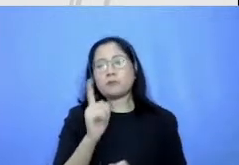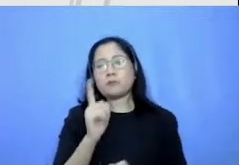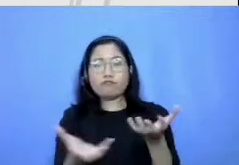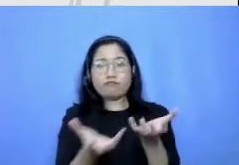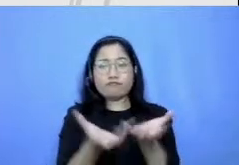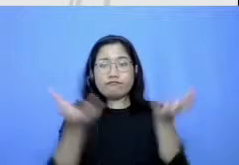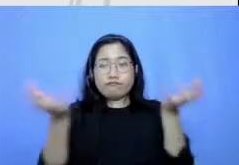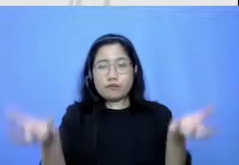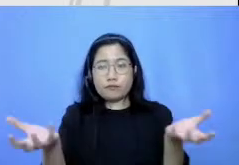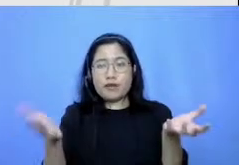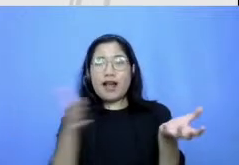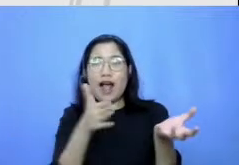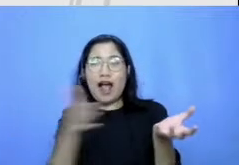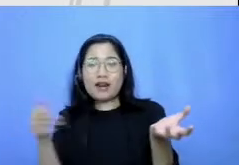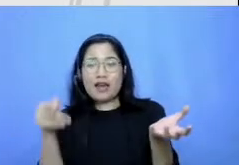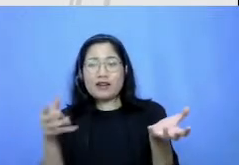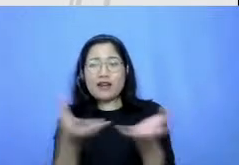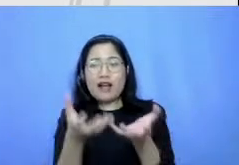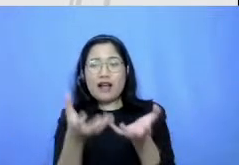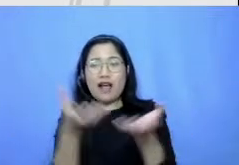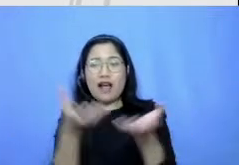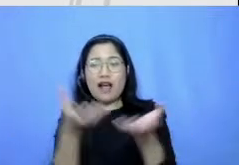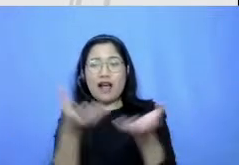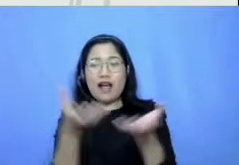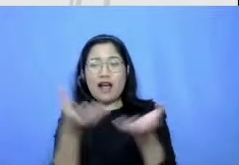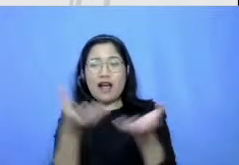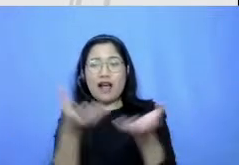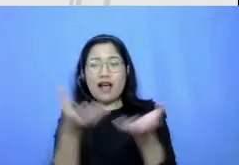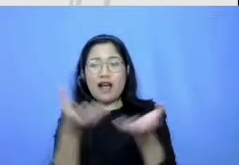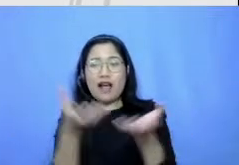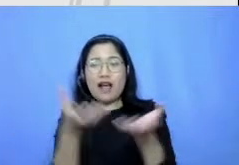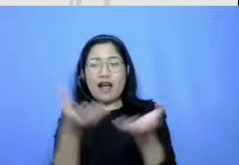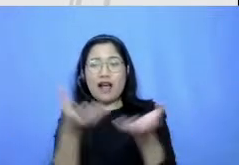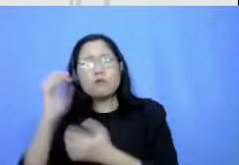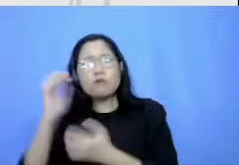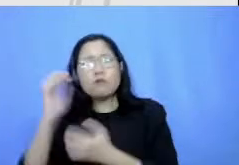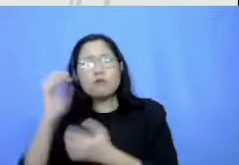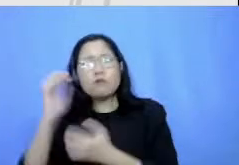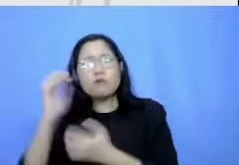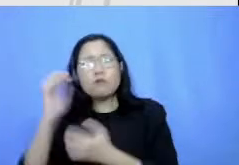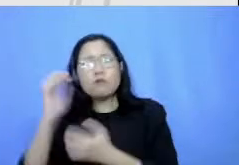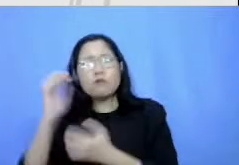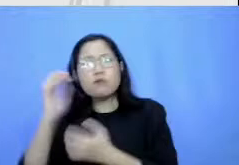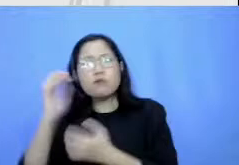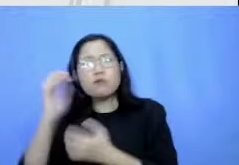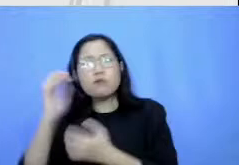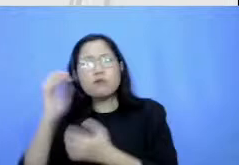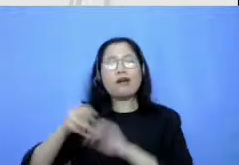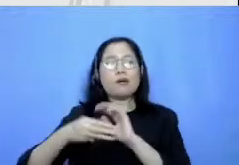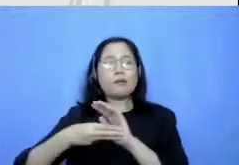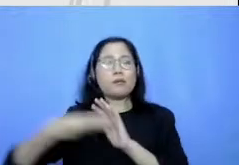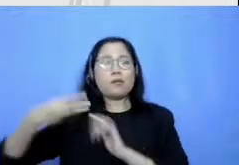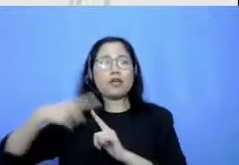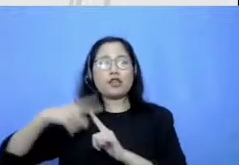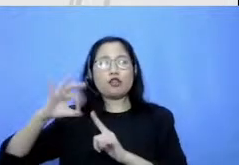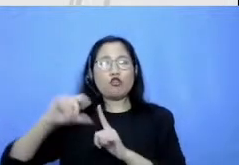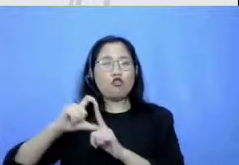as much as possible about what methods can be modified on appeal that already